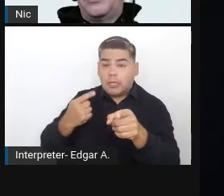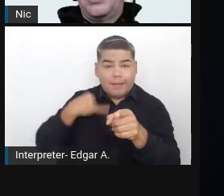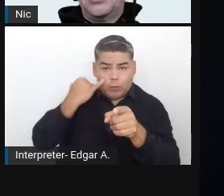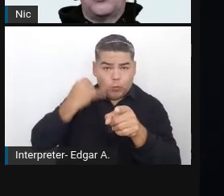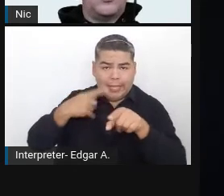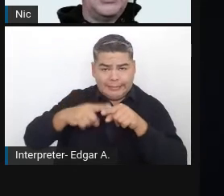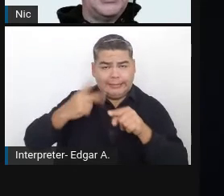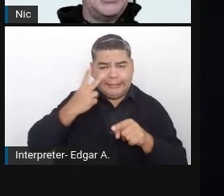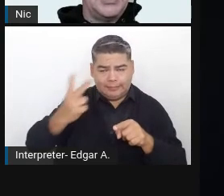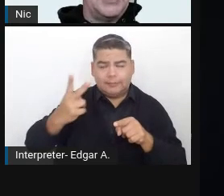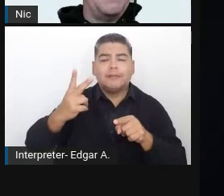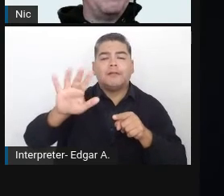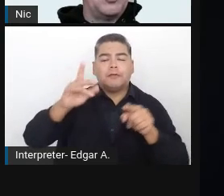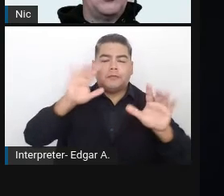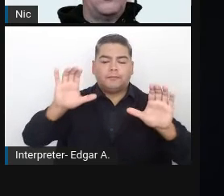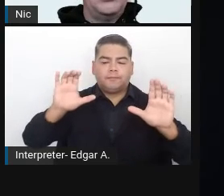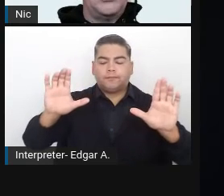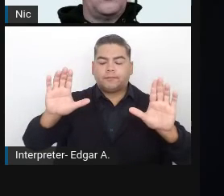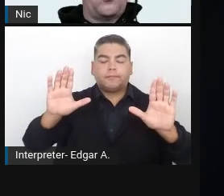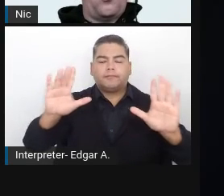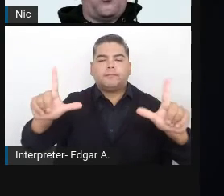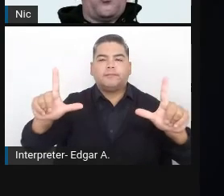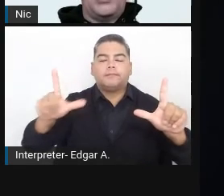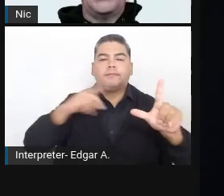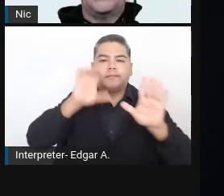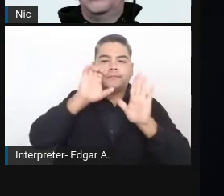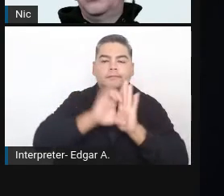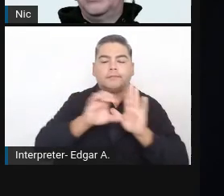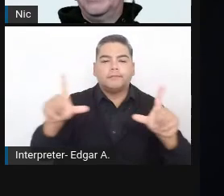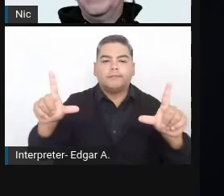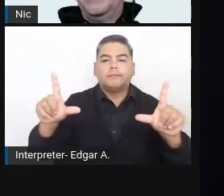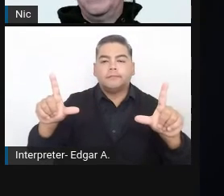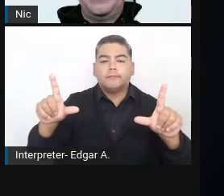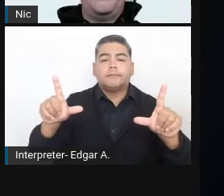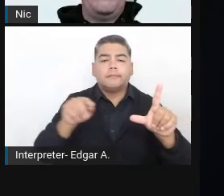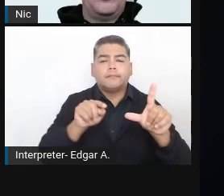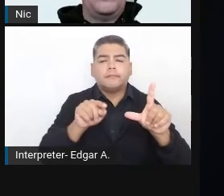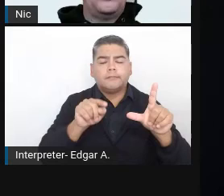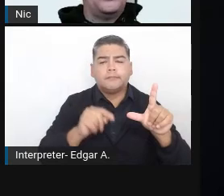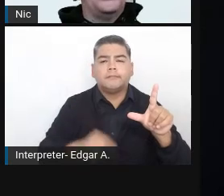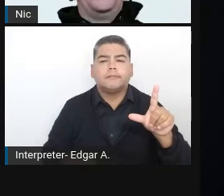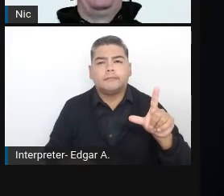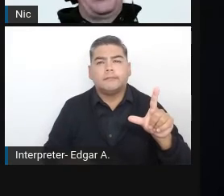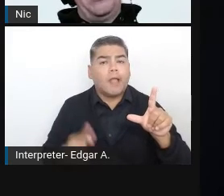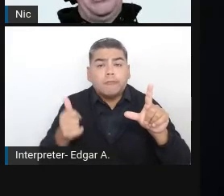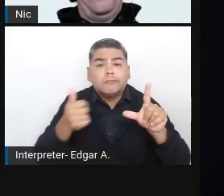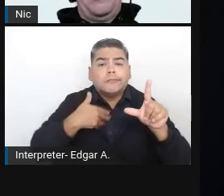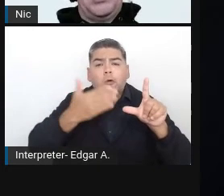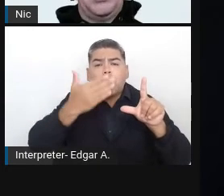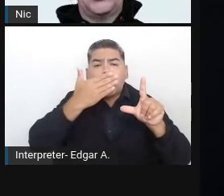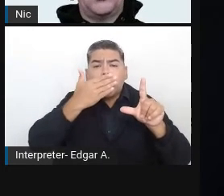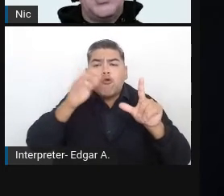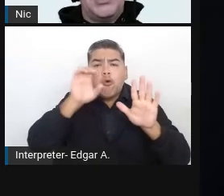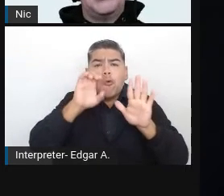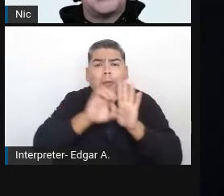I think is really quite good, if I may say so.